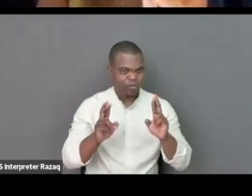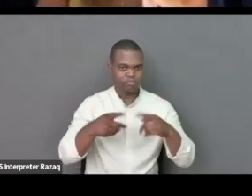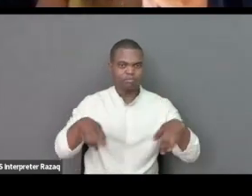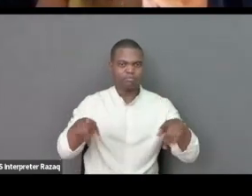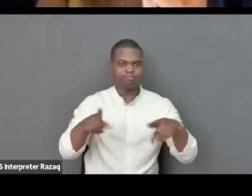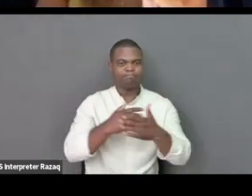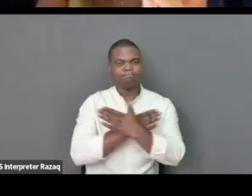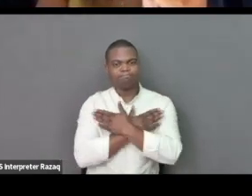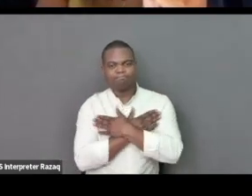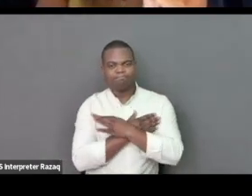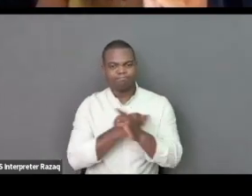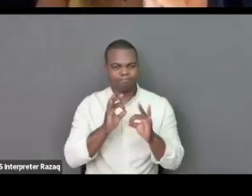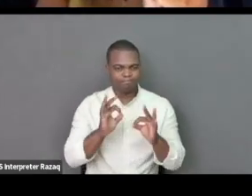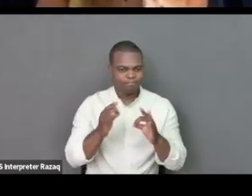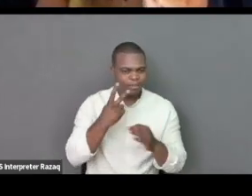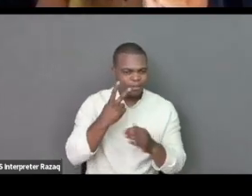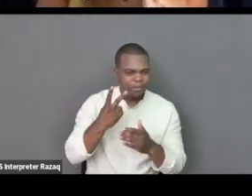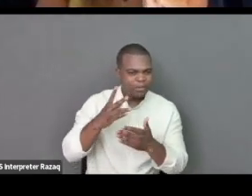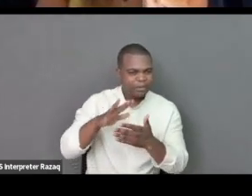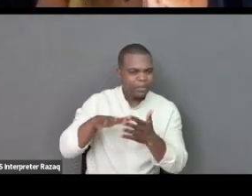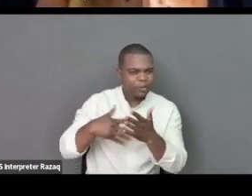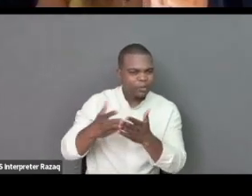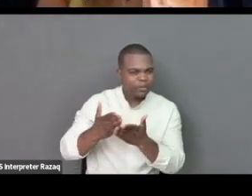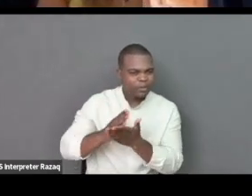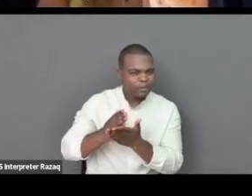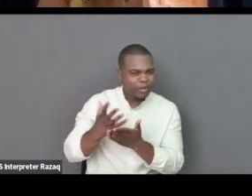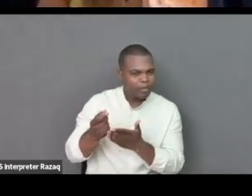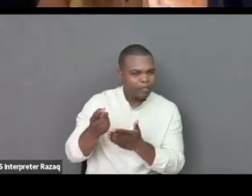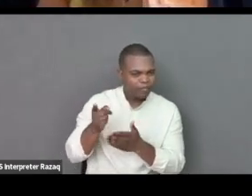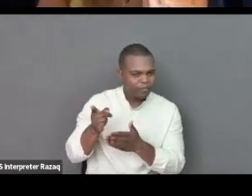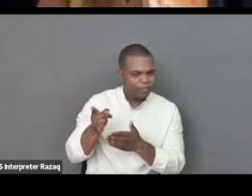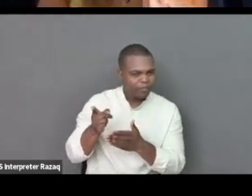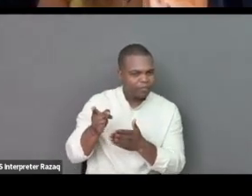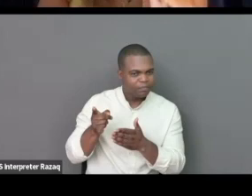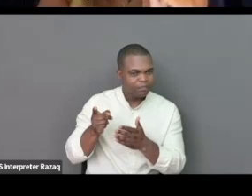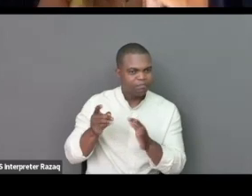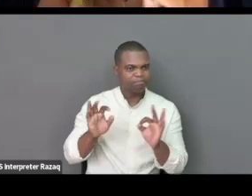interpretation with us. So, let's go on with the second